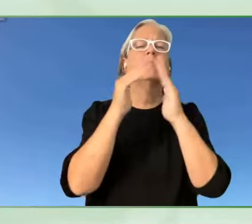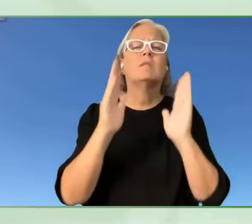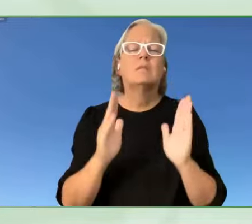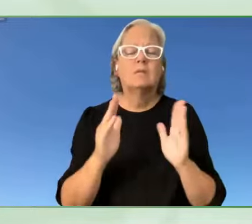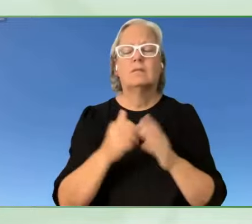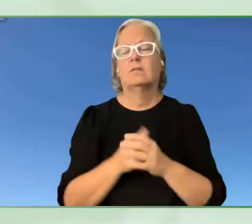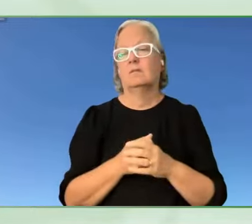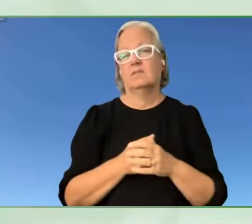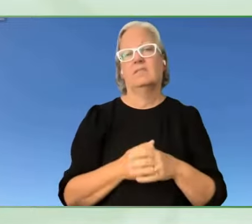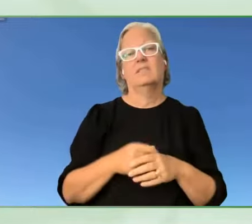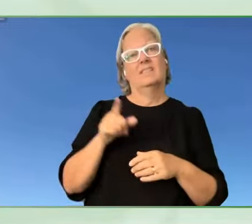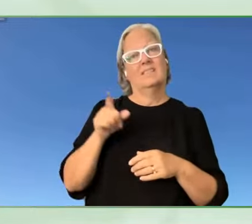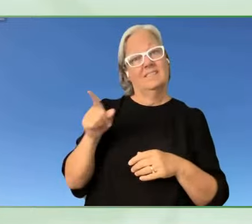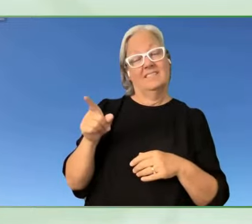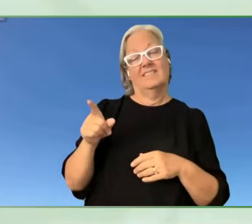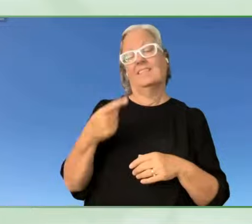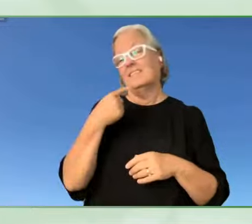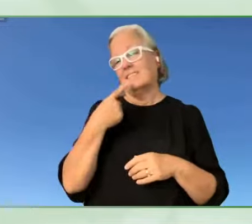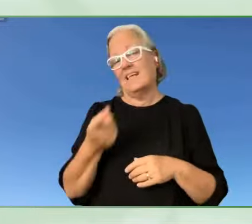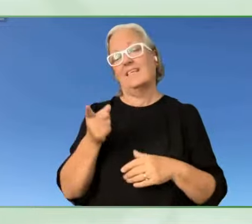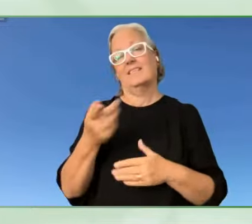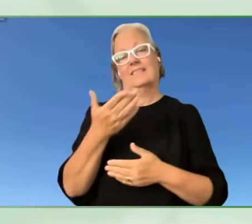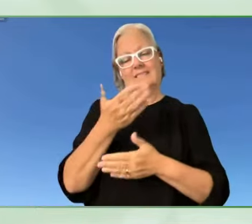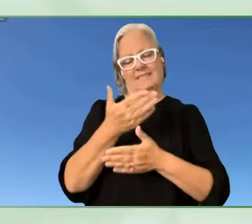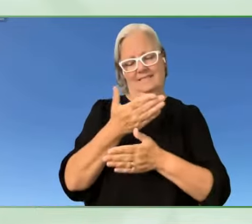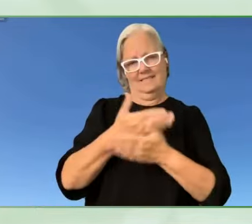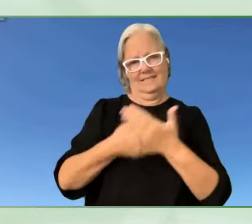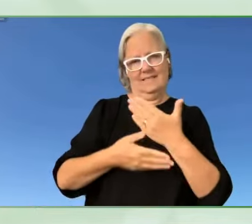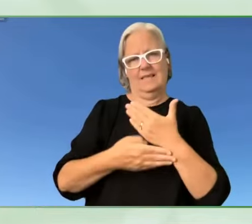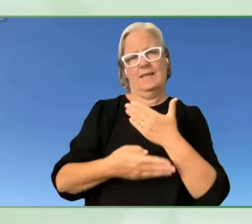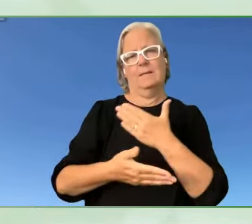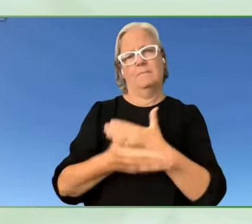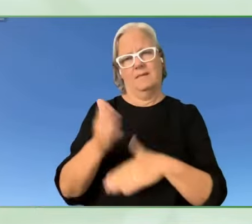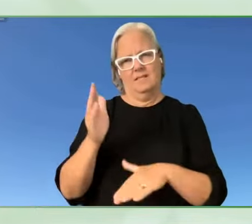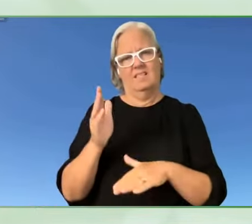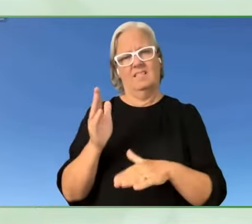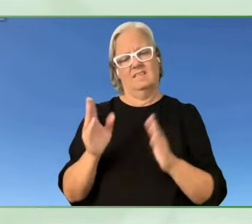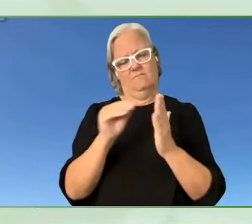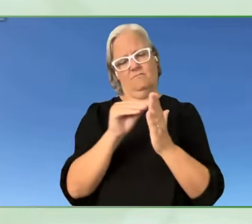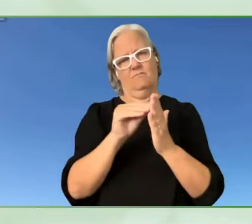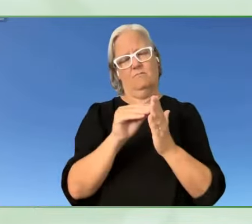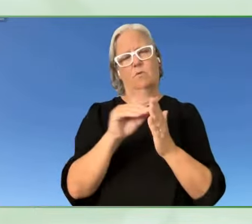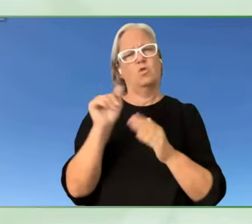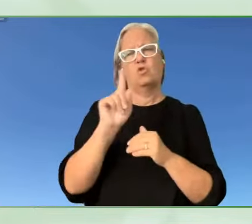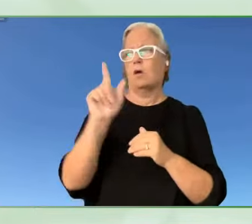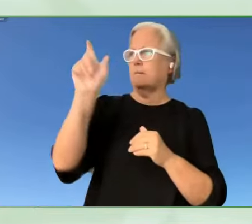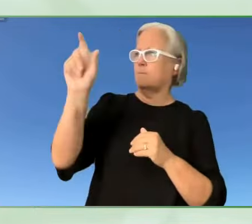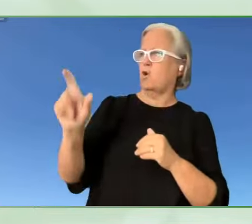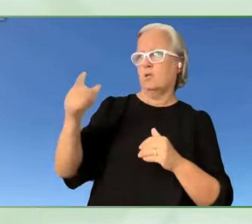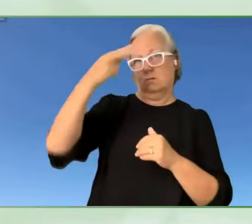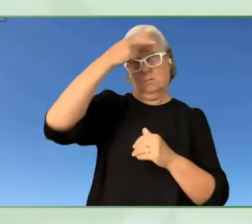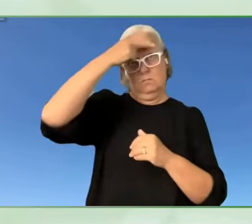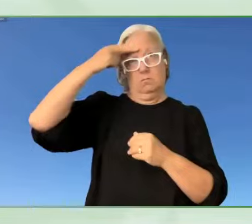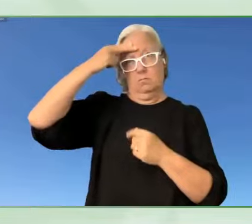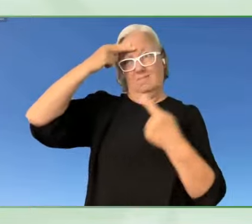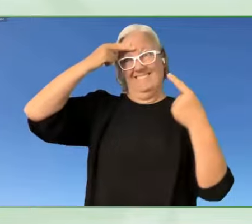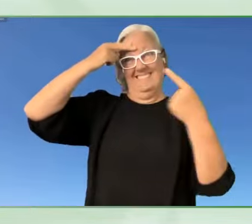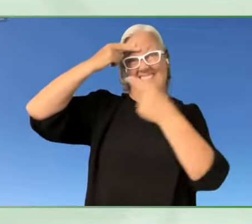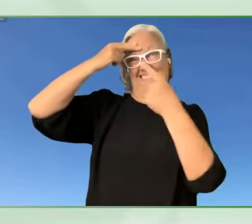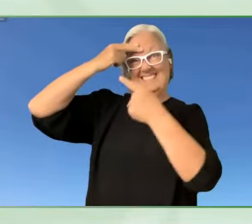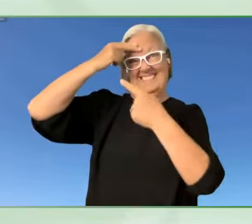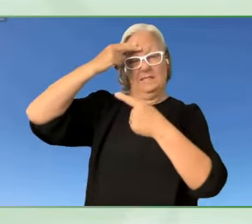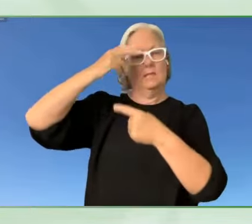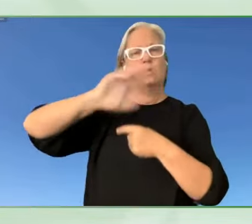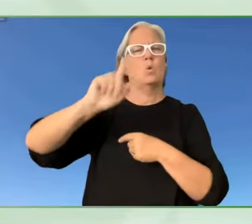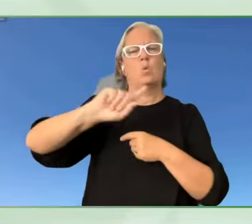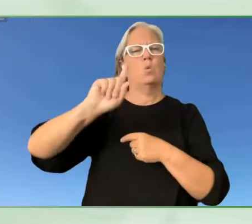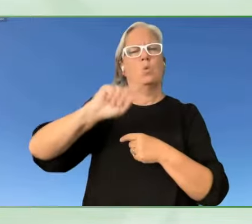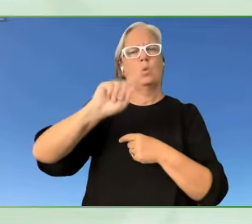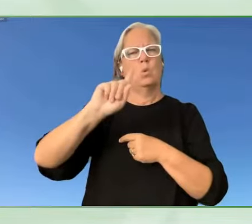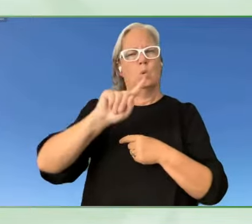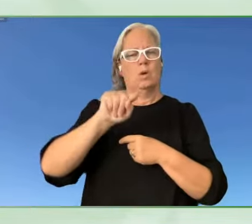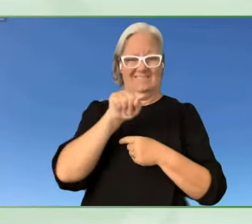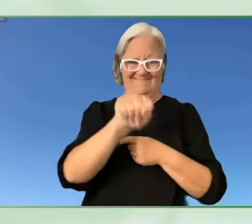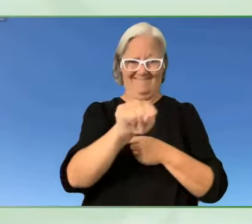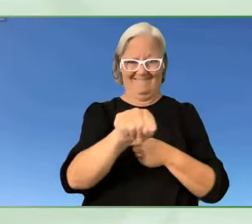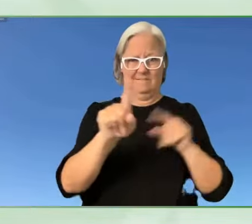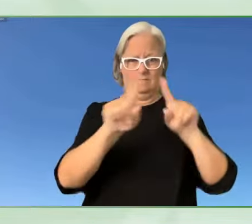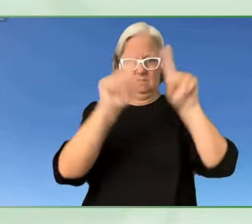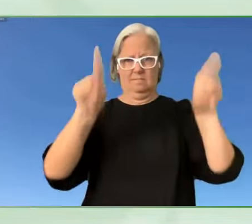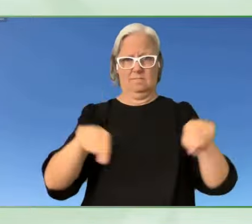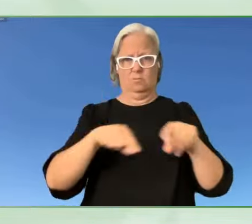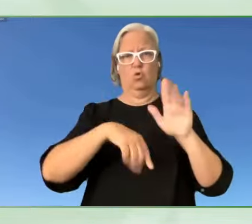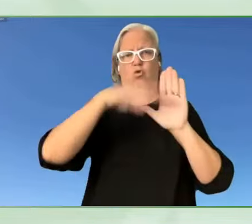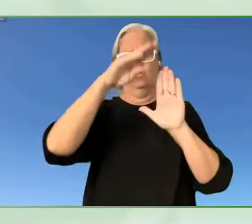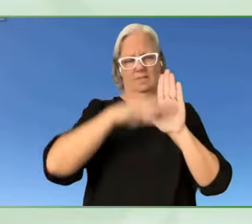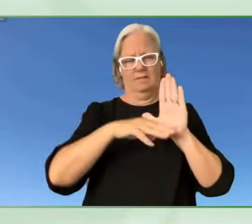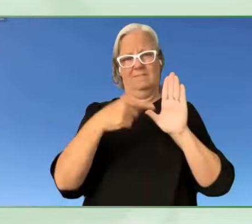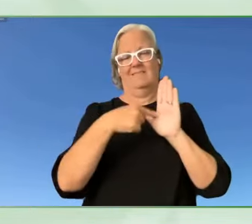And the three principles are basically backed by all the neuroscience research.